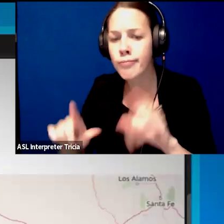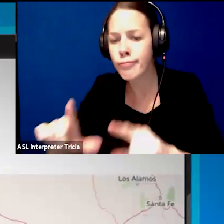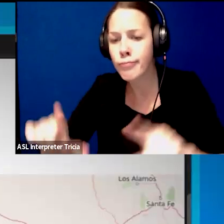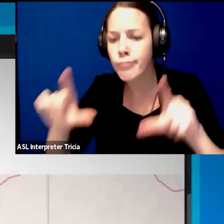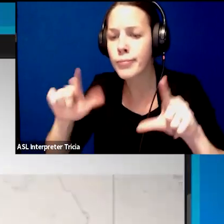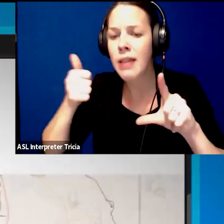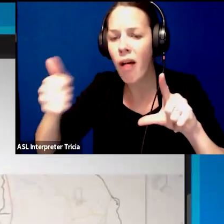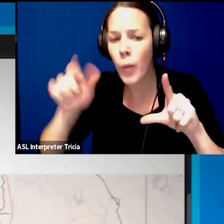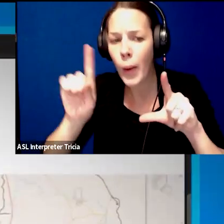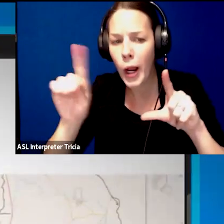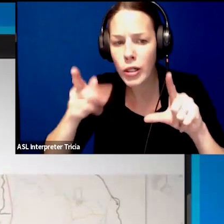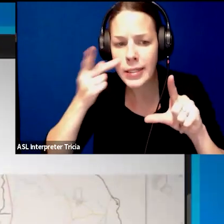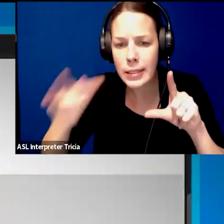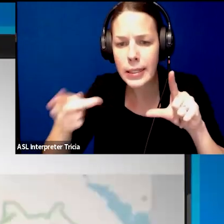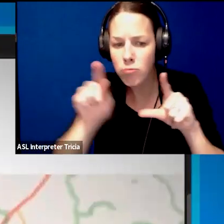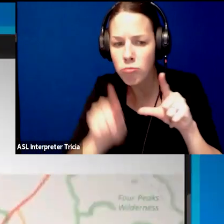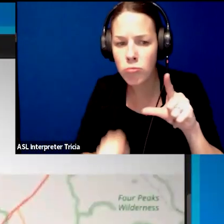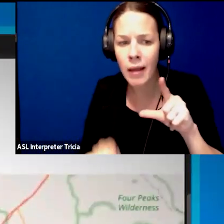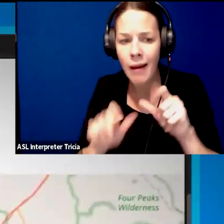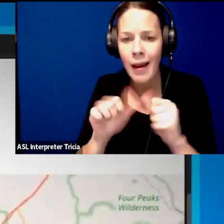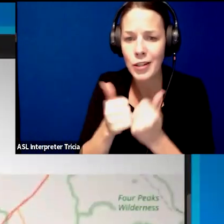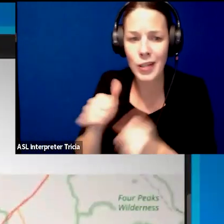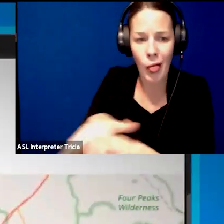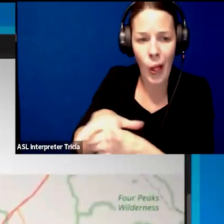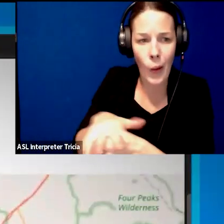to see which art agencies are local, along with their address.